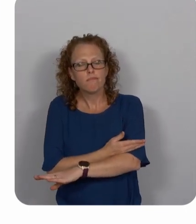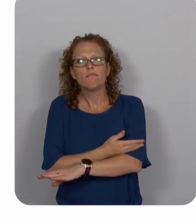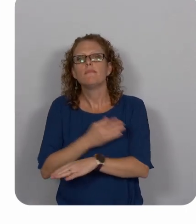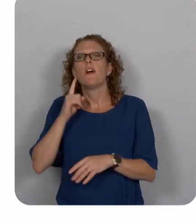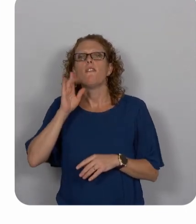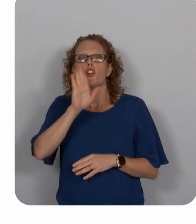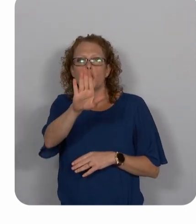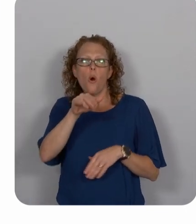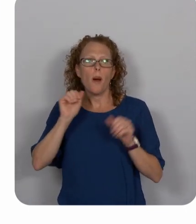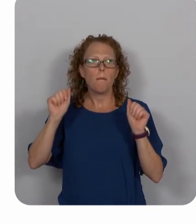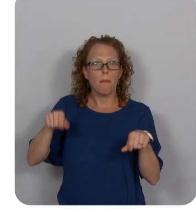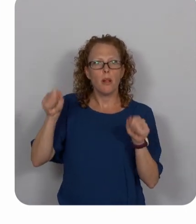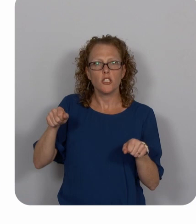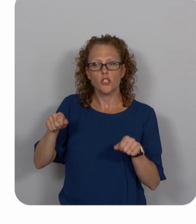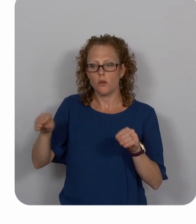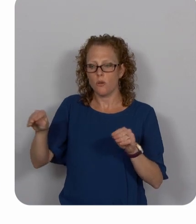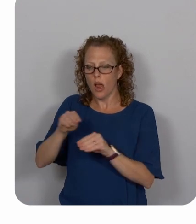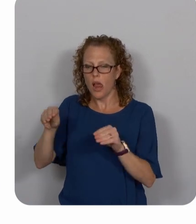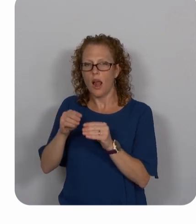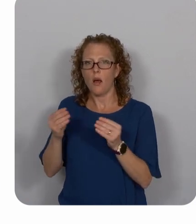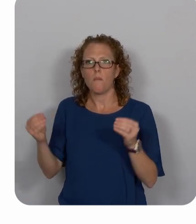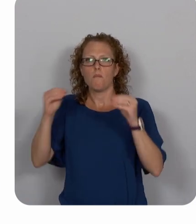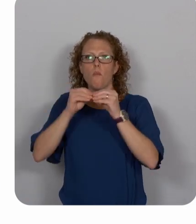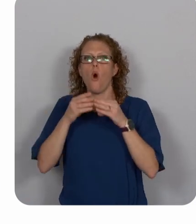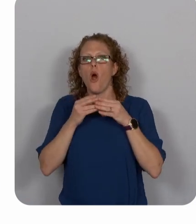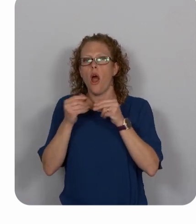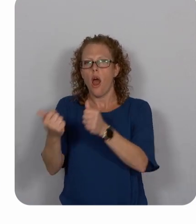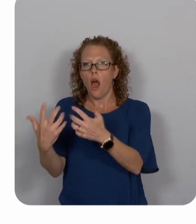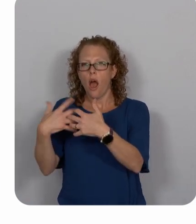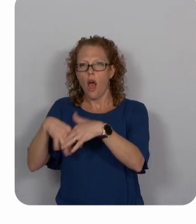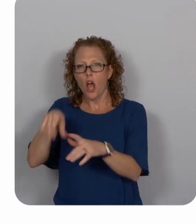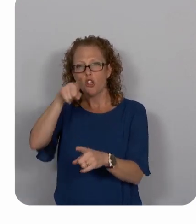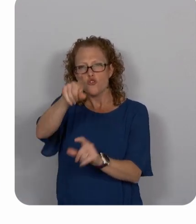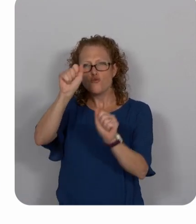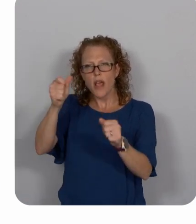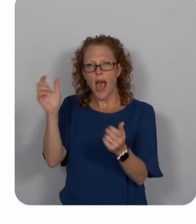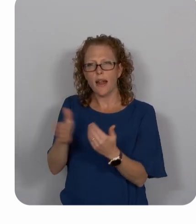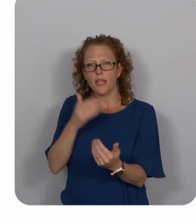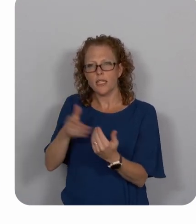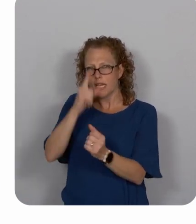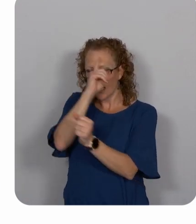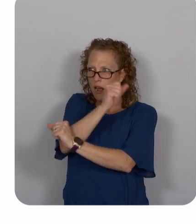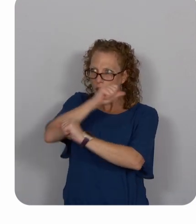This makes it much faster and intuitive to visualize on a global time reference scale.